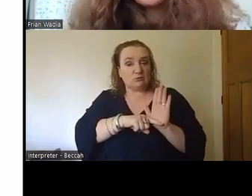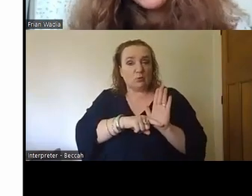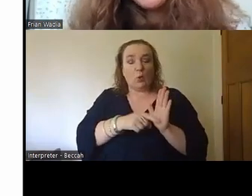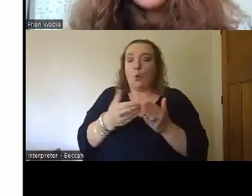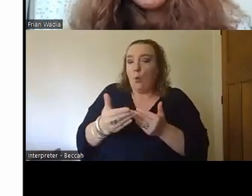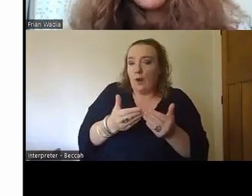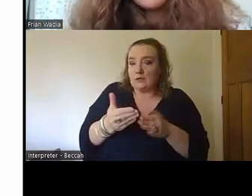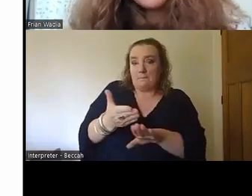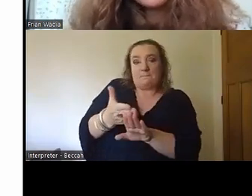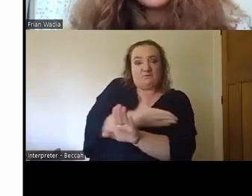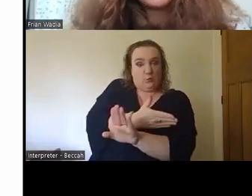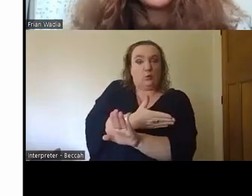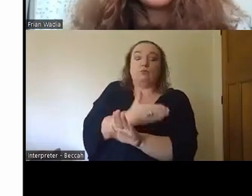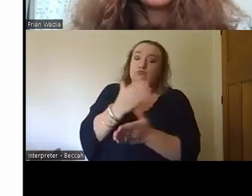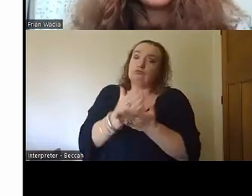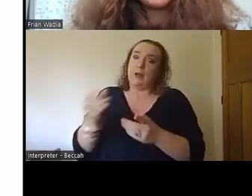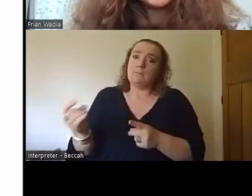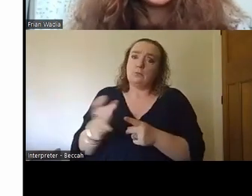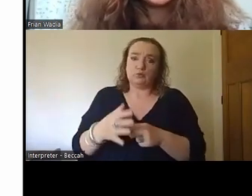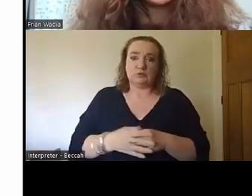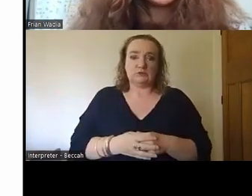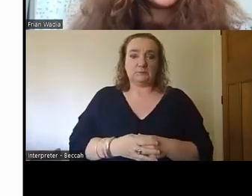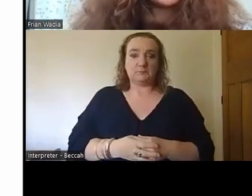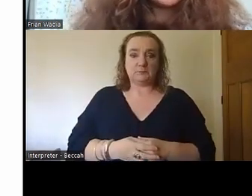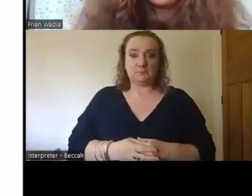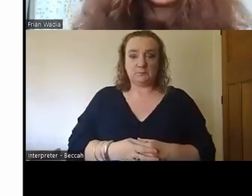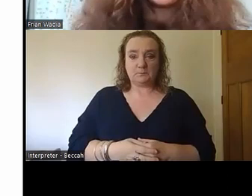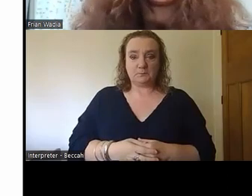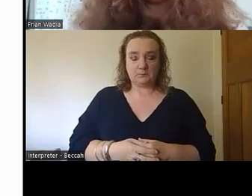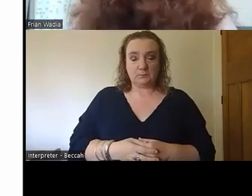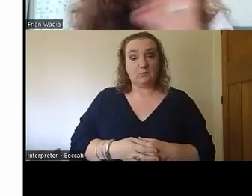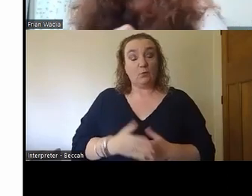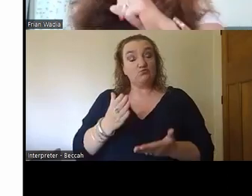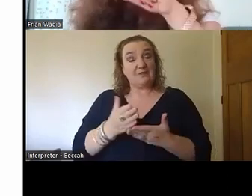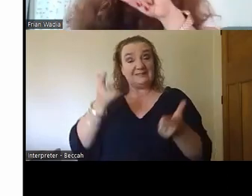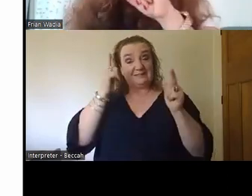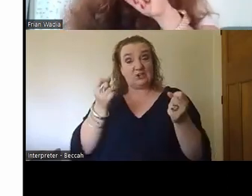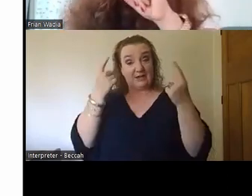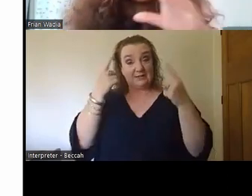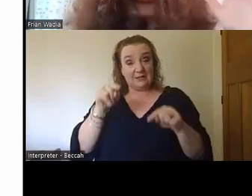it's really, really important for teachers to answer that and understand that. Now there's lots more slides.